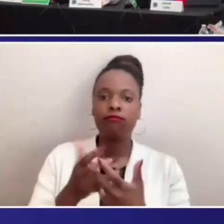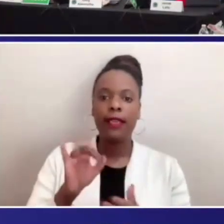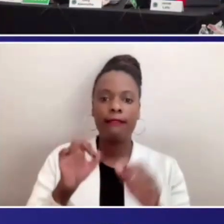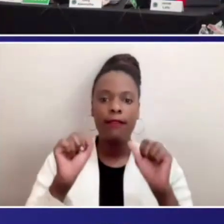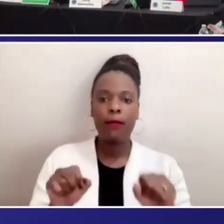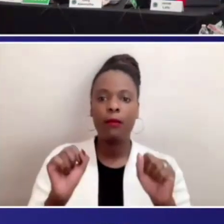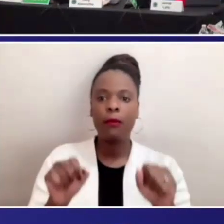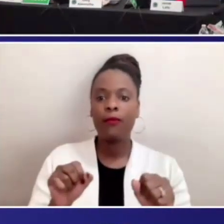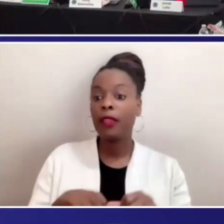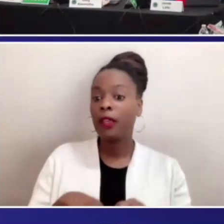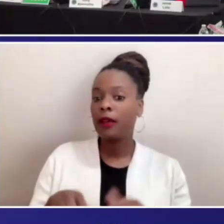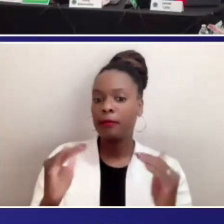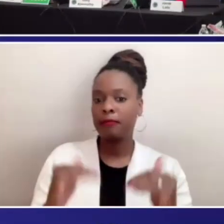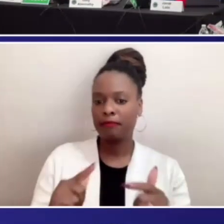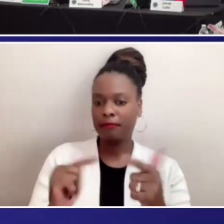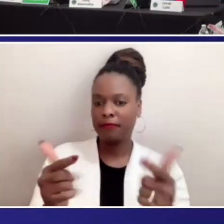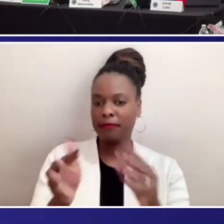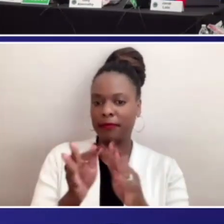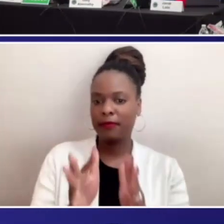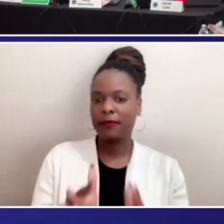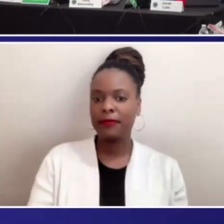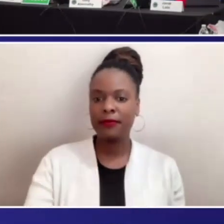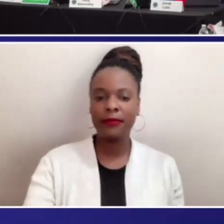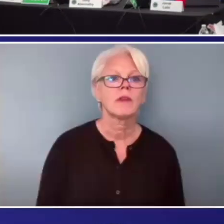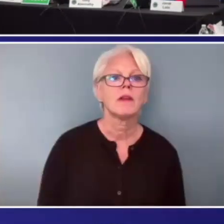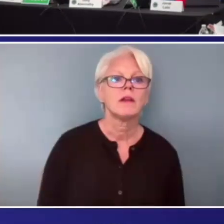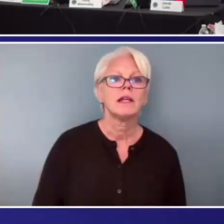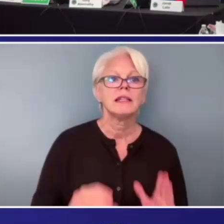Subsection (f) to be revised. Adding annual loan limits before July 1,